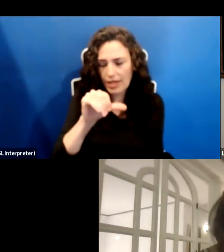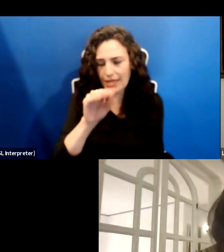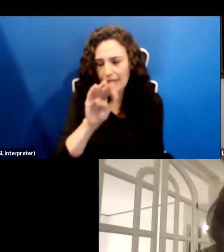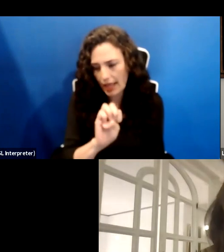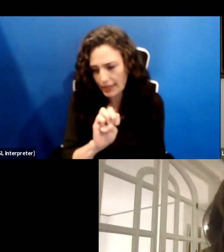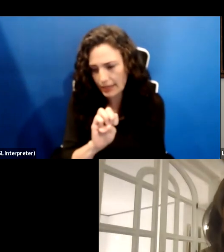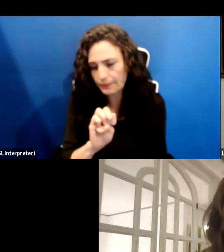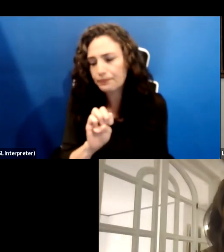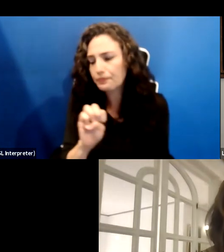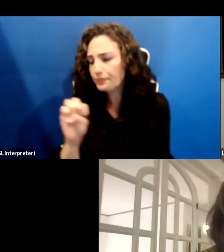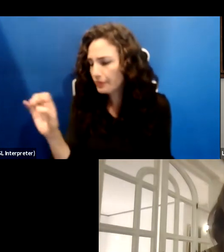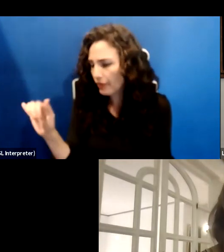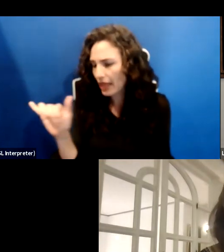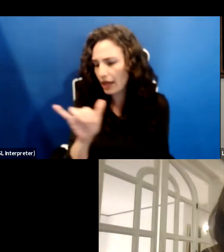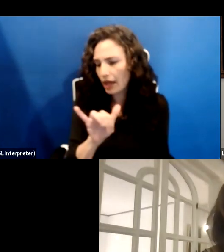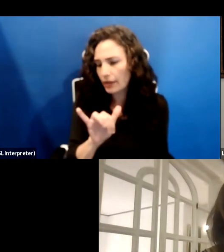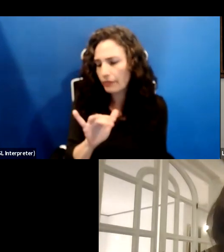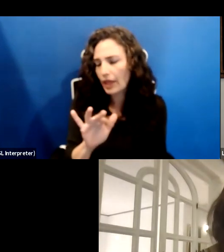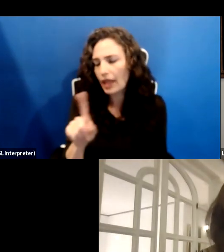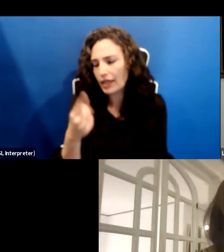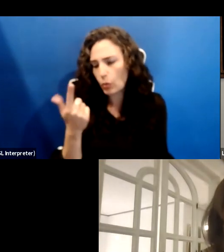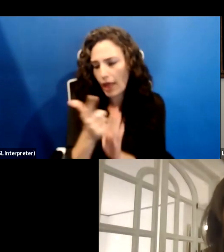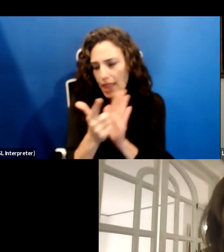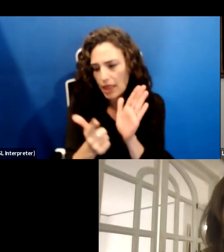the same law that is used to pursue the mob.